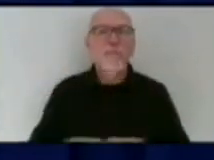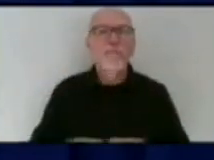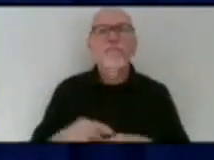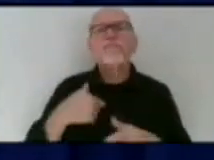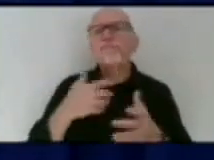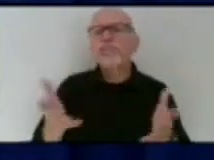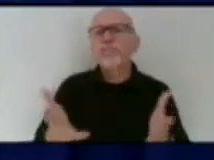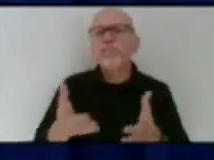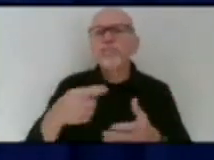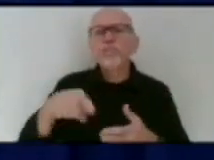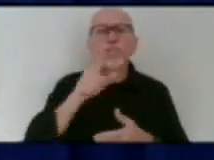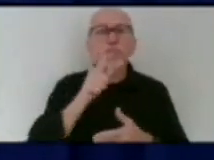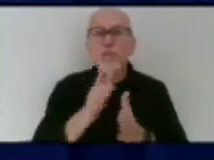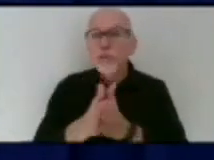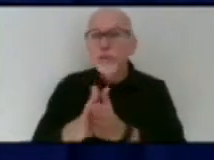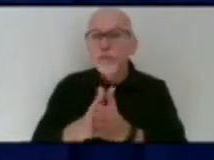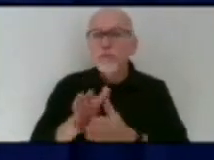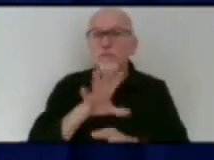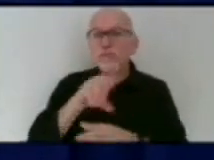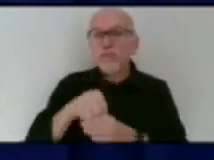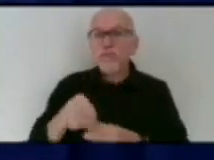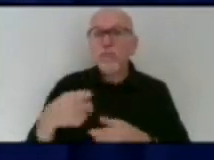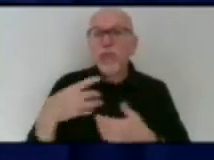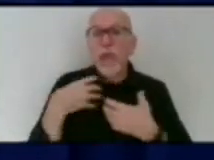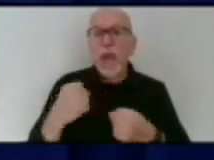interested in joining the healthcare reserve workforce to reach out